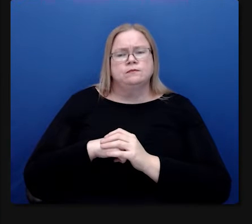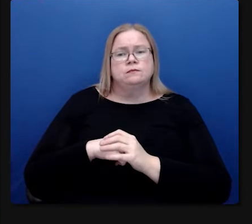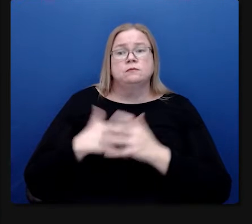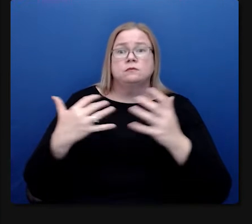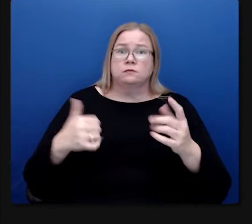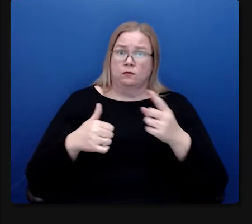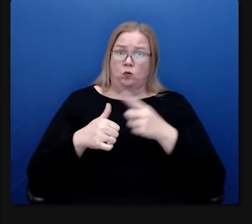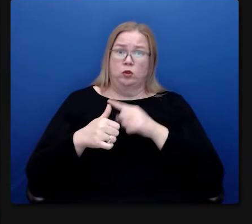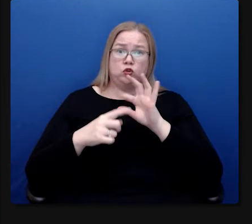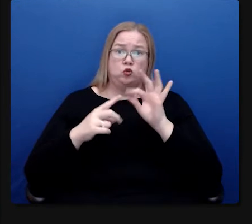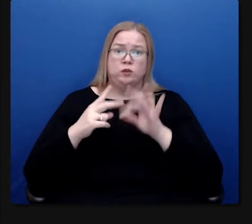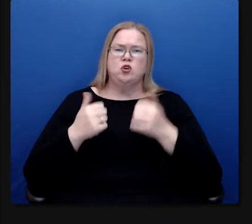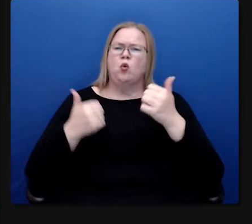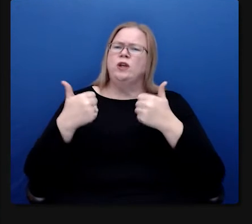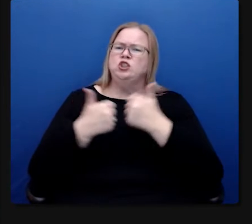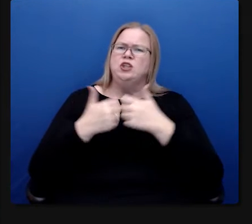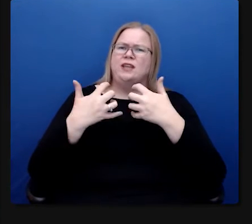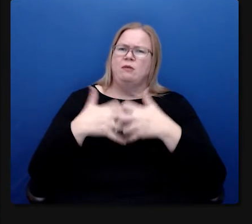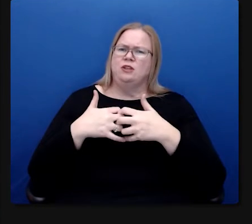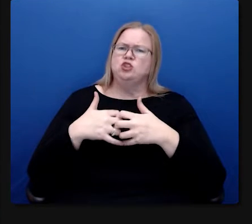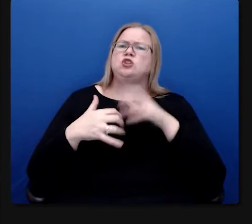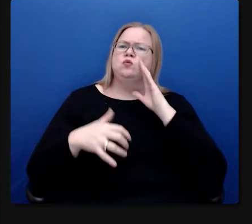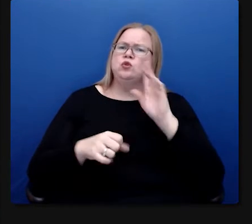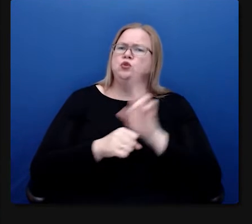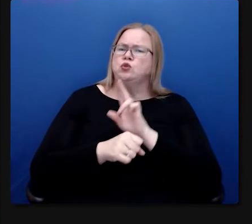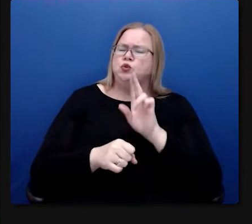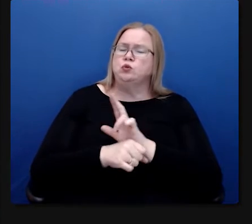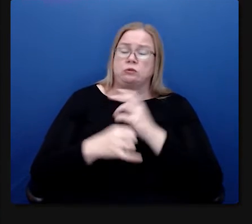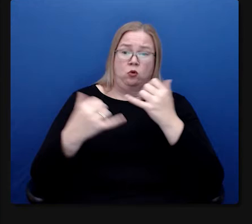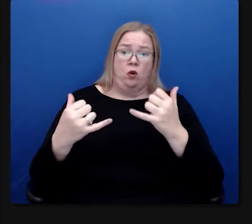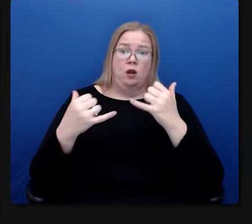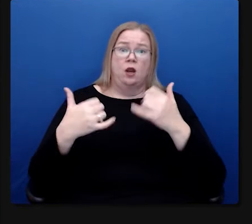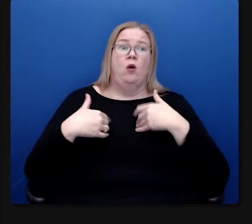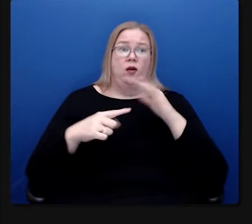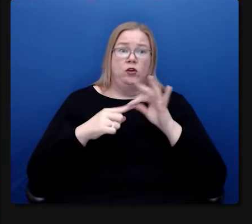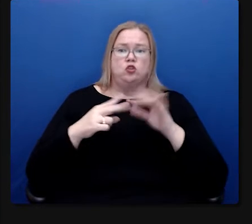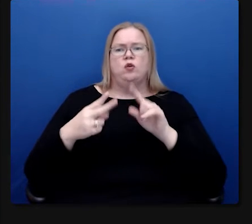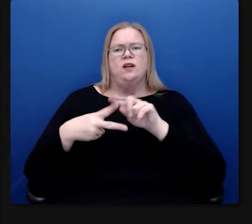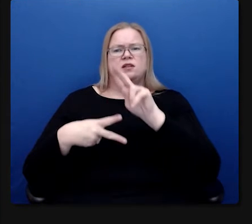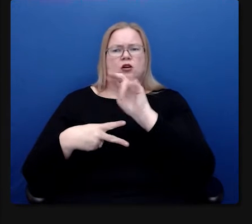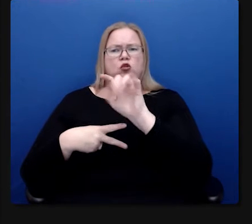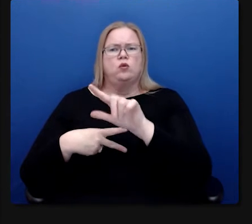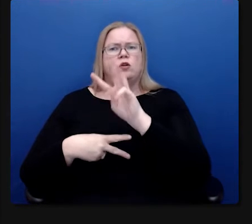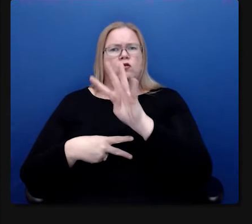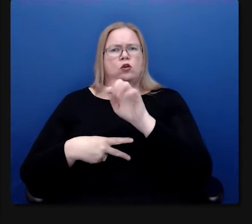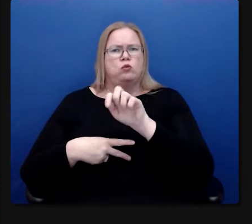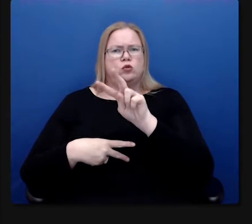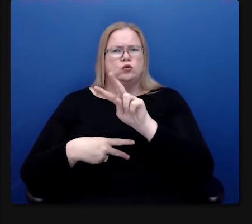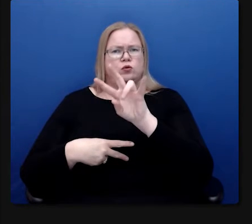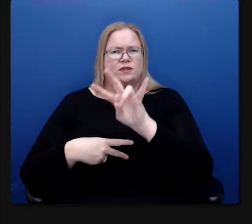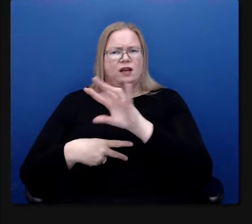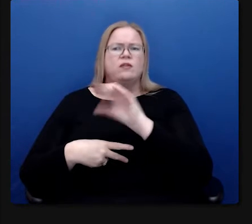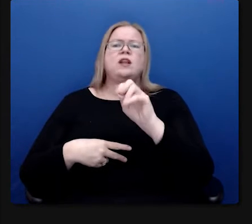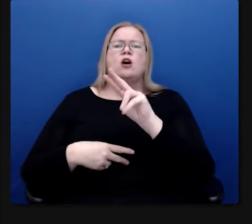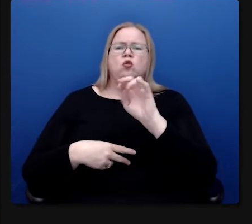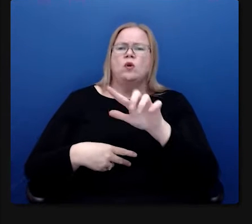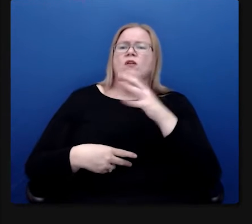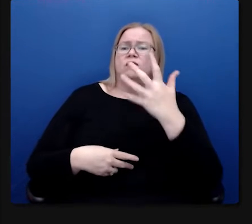One of those choices is which game engine to include, and currently there will be the choices of Unreal 4.27 and Unreal 5.0 Early Access.